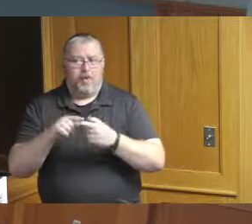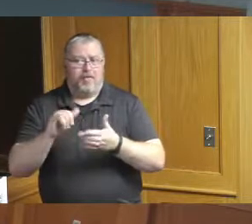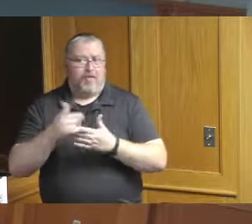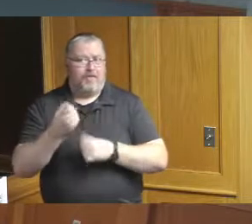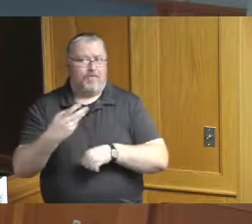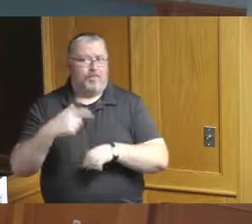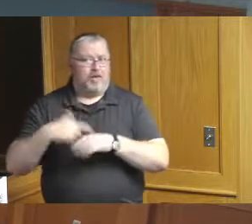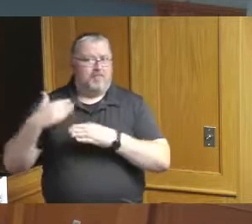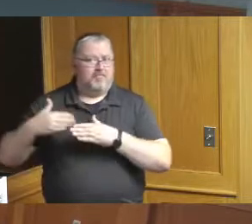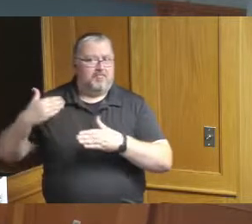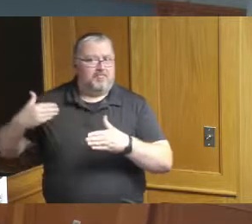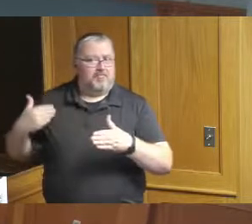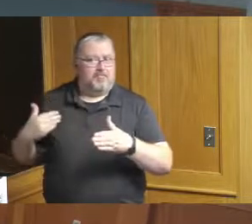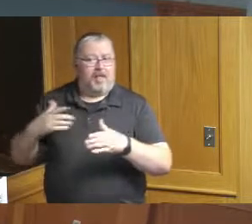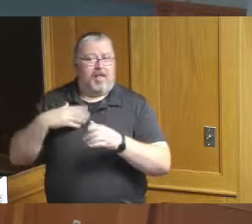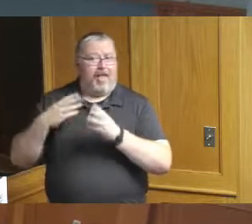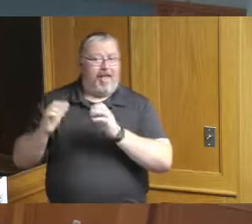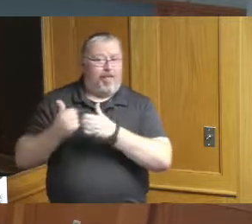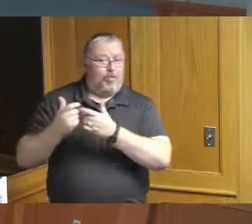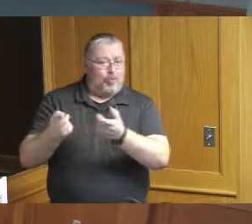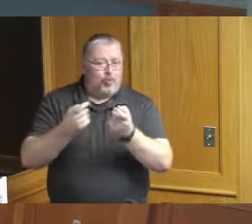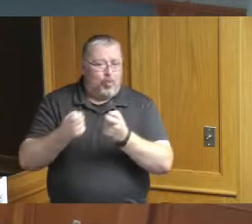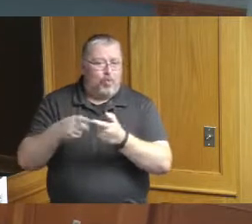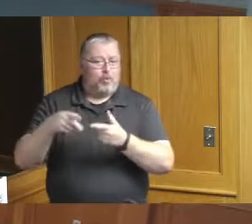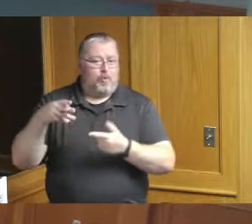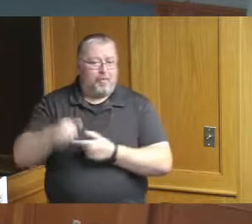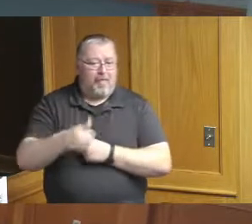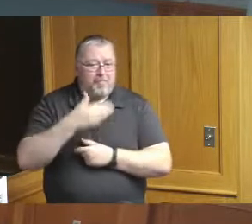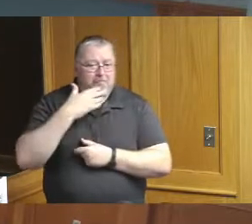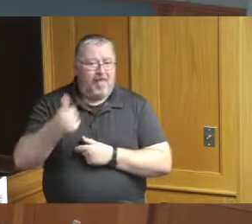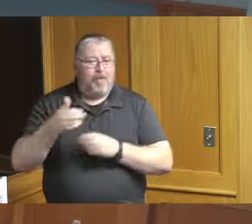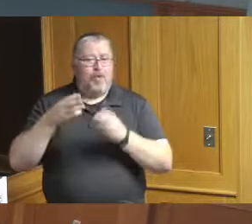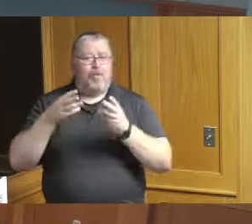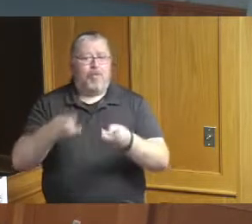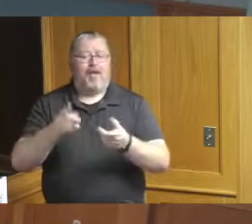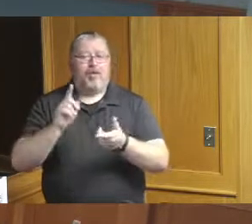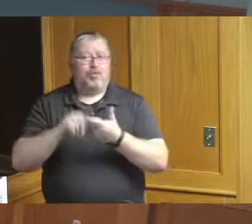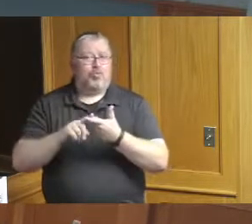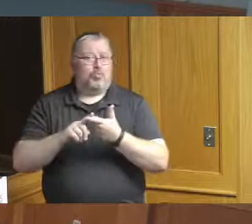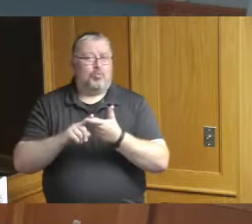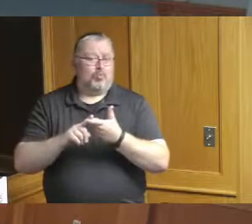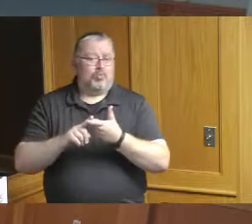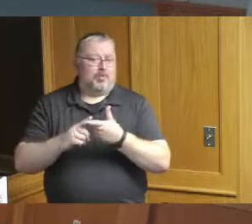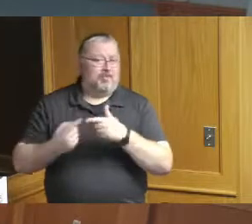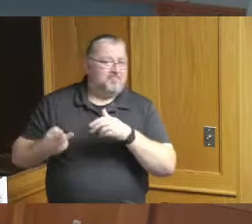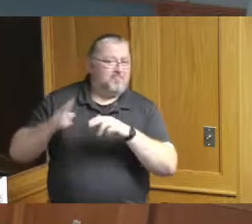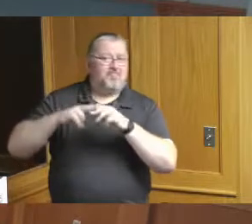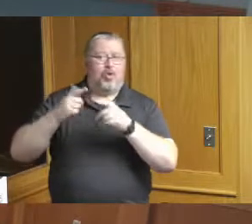about ways to recruit raise to pay better ways to you bringing larger classes i mean the whole thing